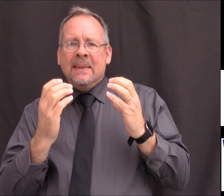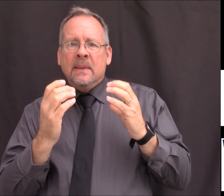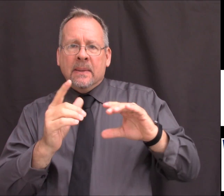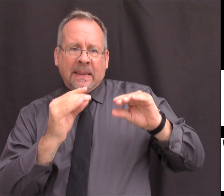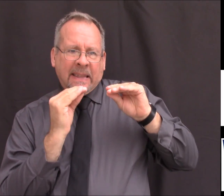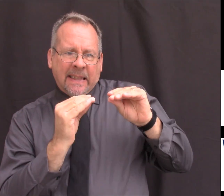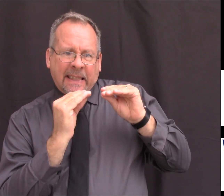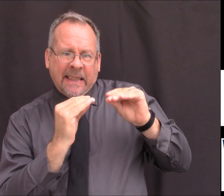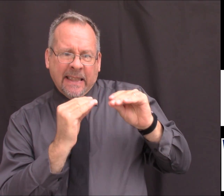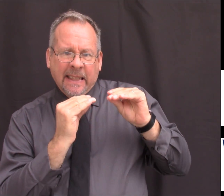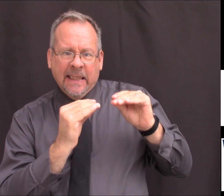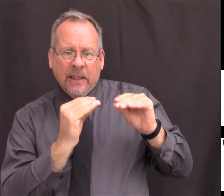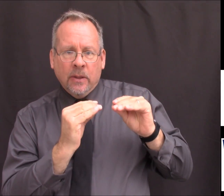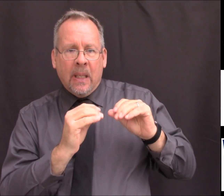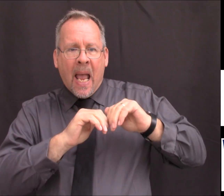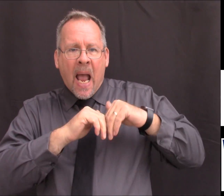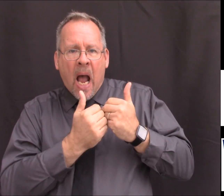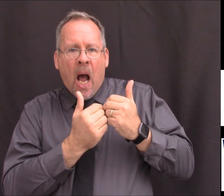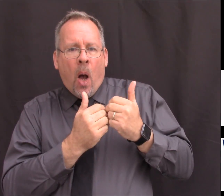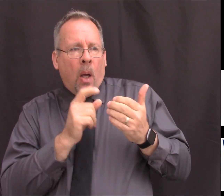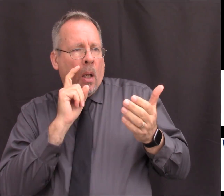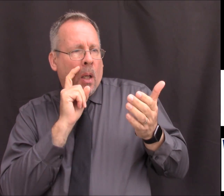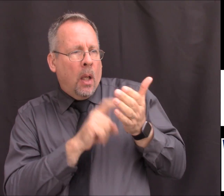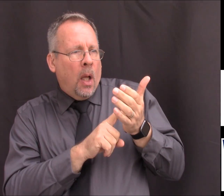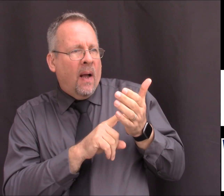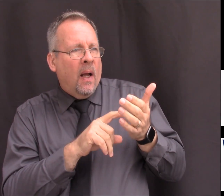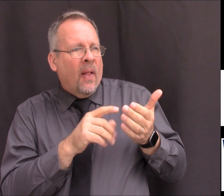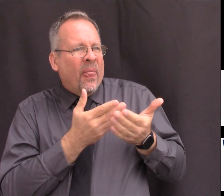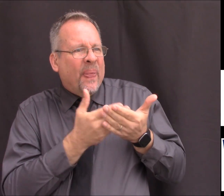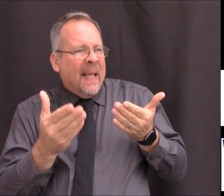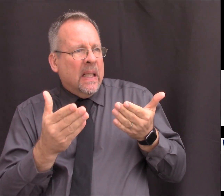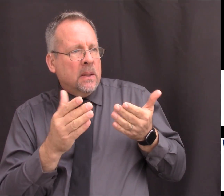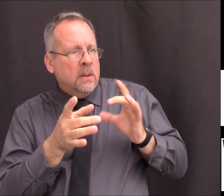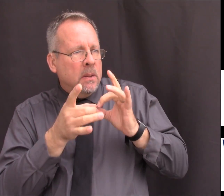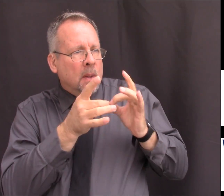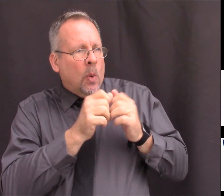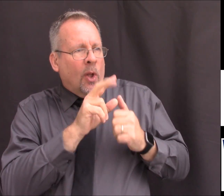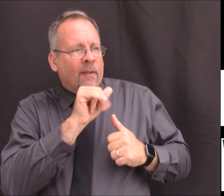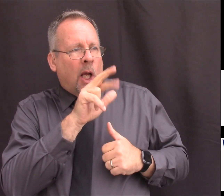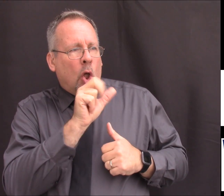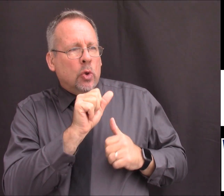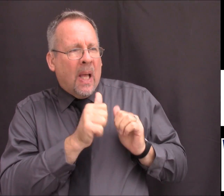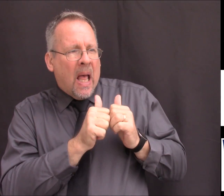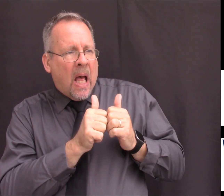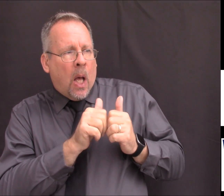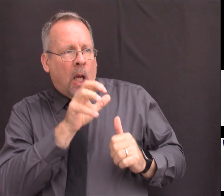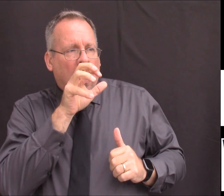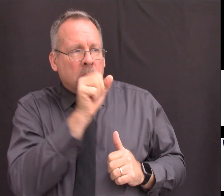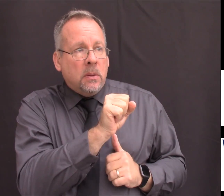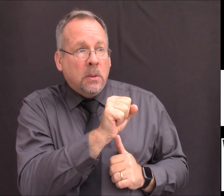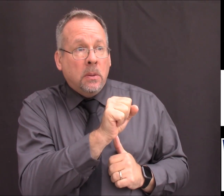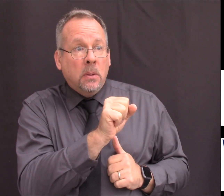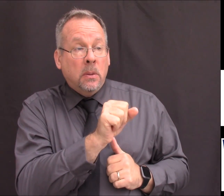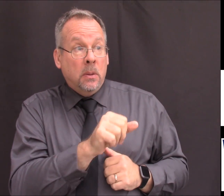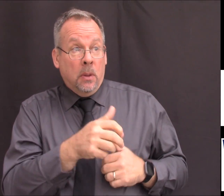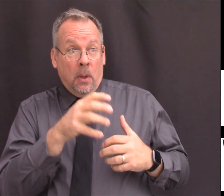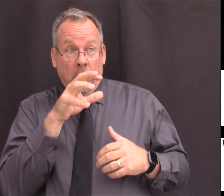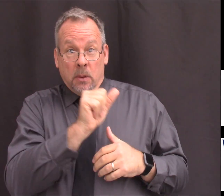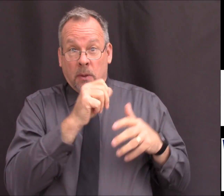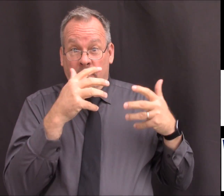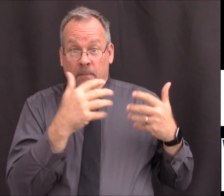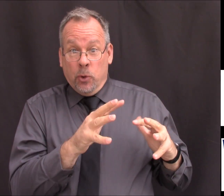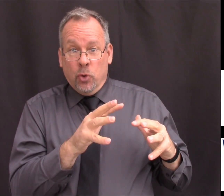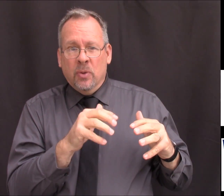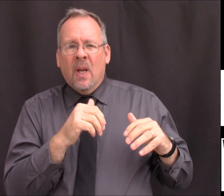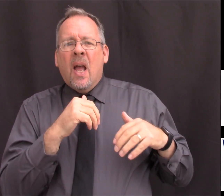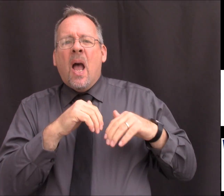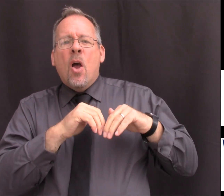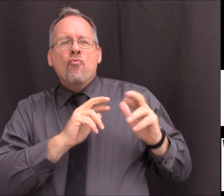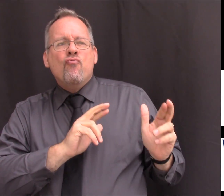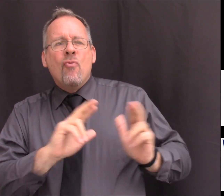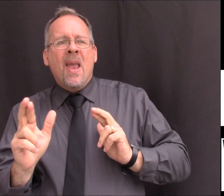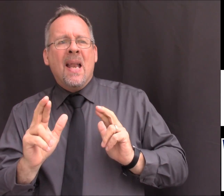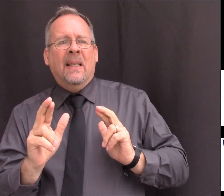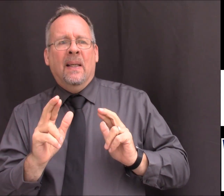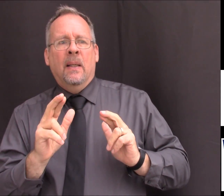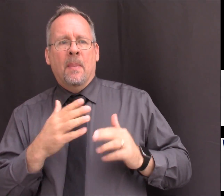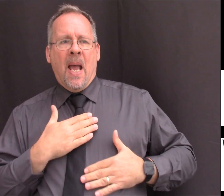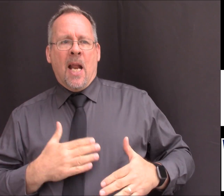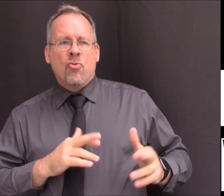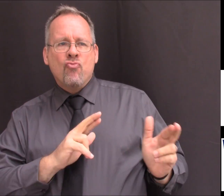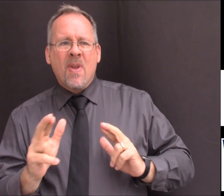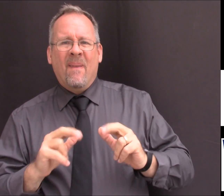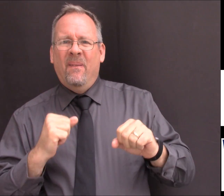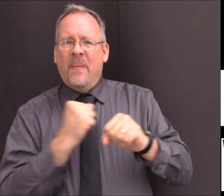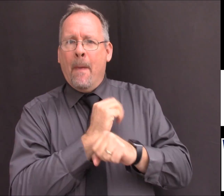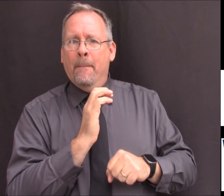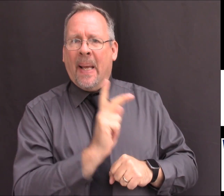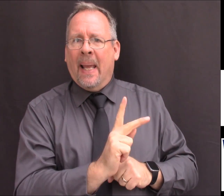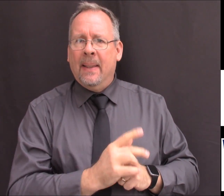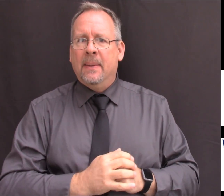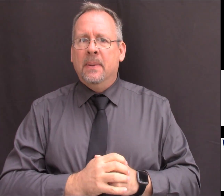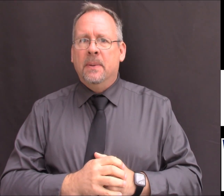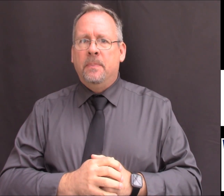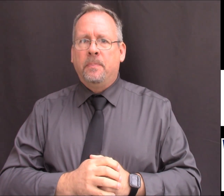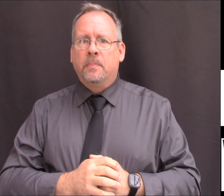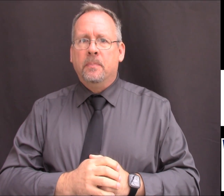Vaccines teach the immune system to look for the key features of a virus. When a virus does show up, your body is ready to fight it off.